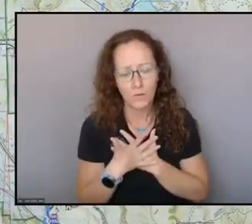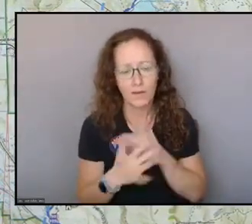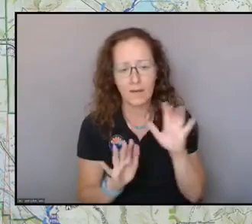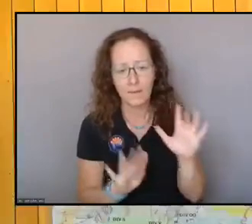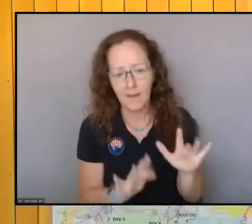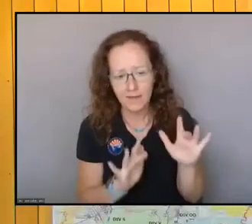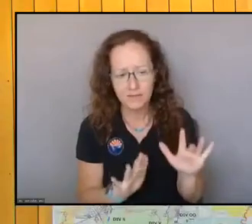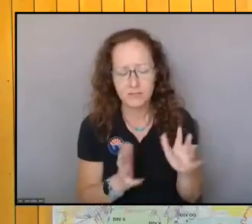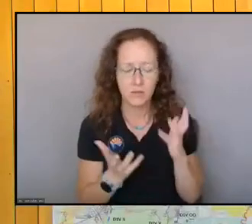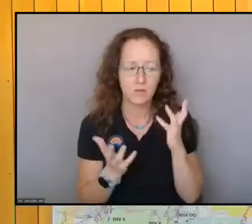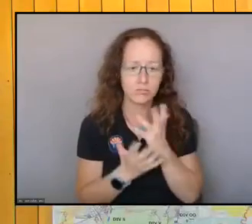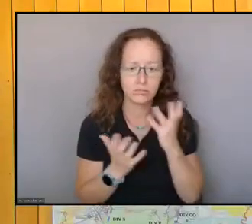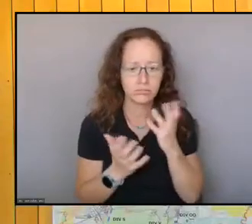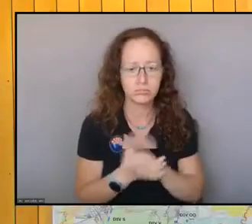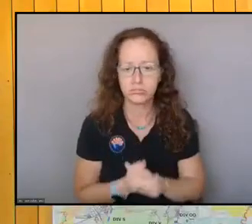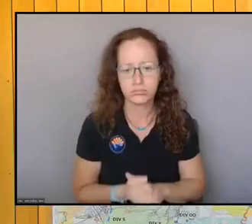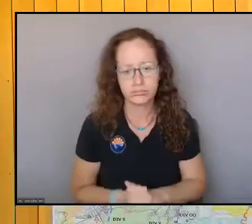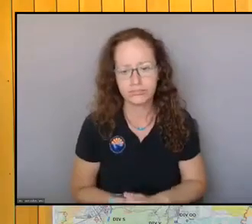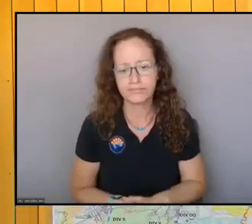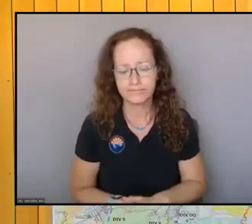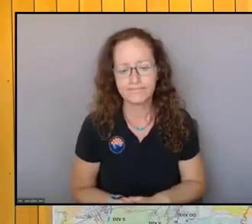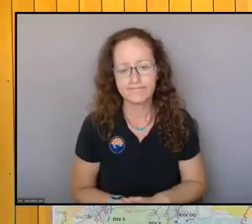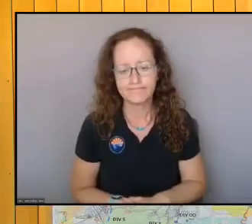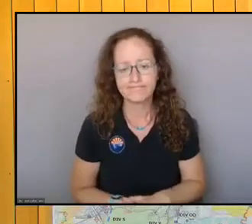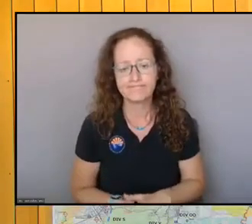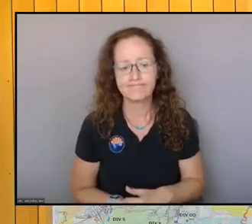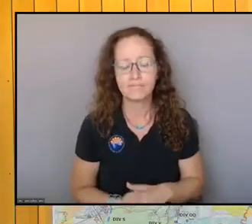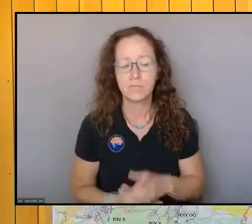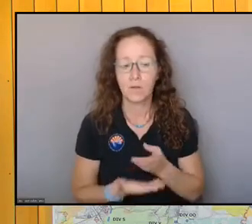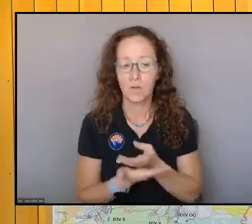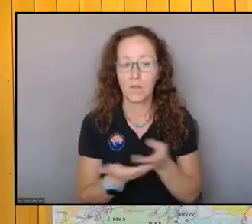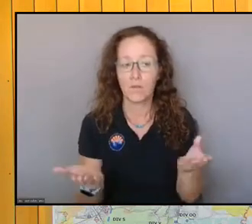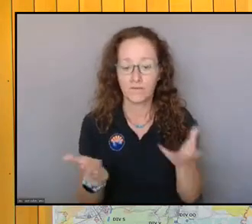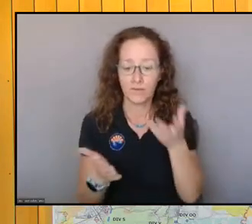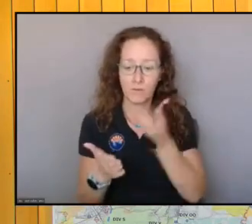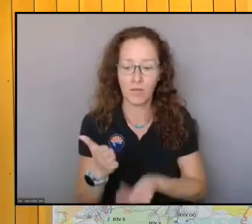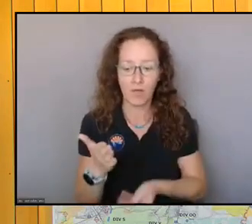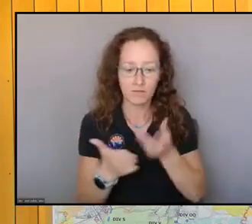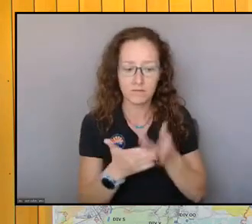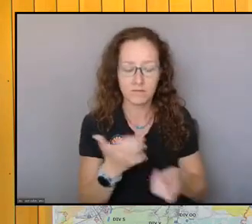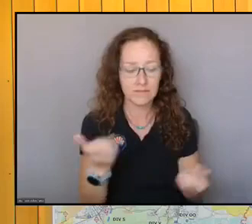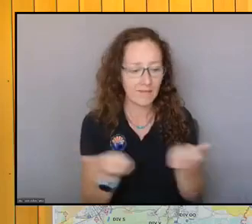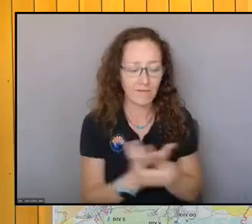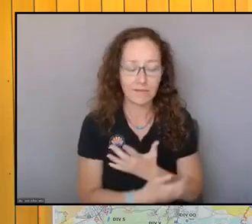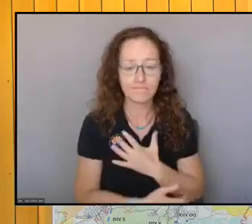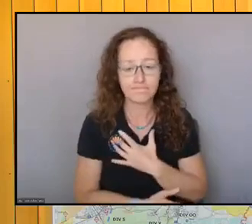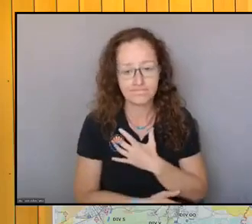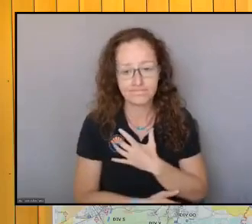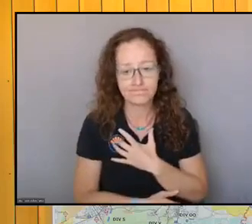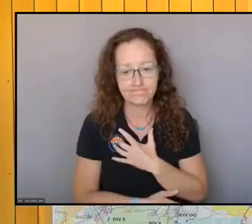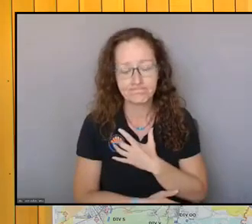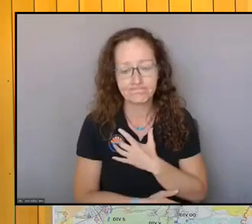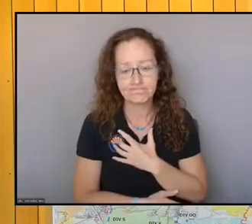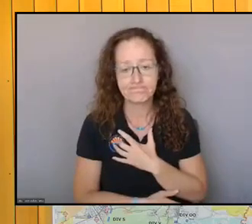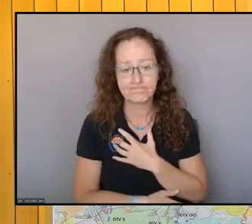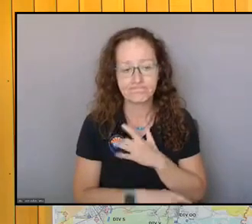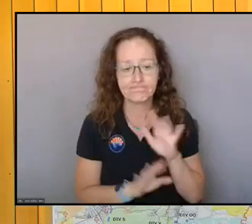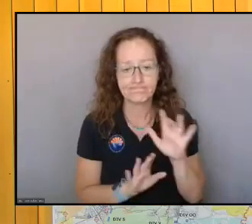SO I JUST WANT TO SAY OUR HEARTS GO OUT TO THOSE WHO